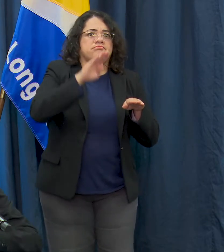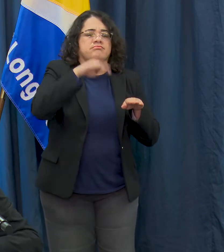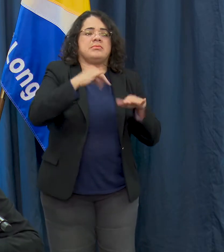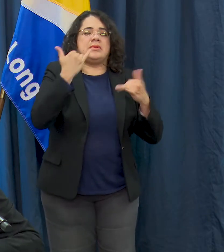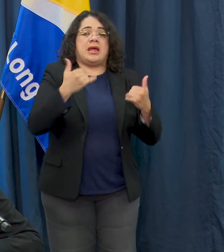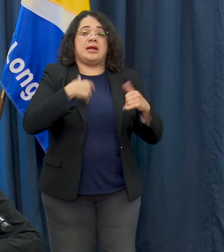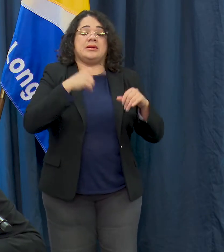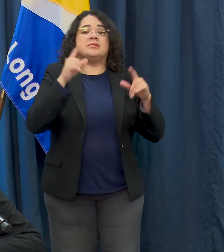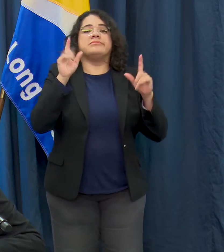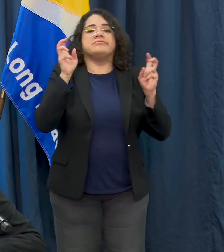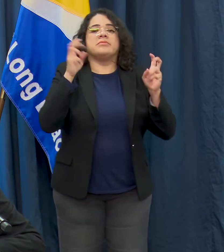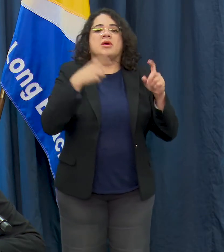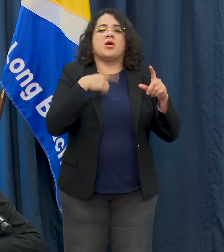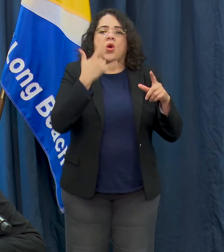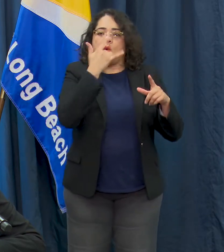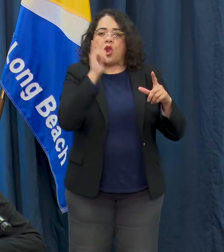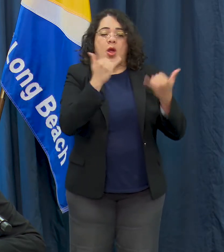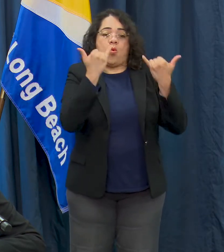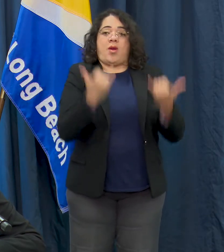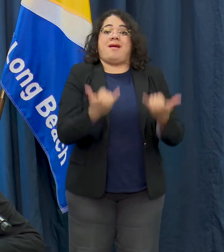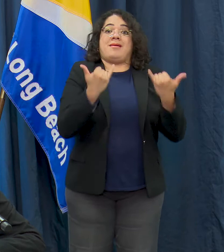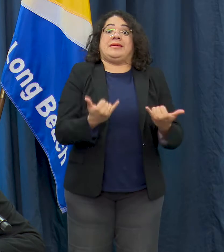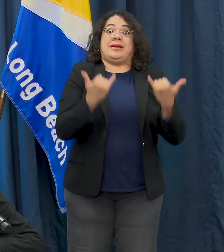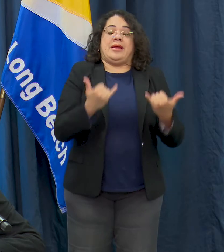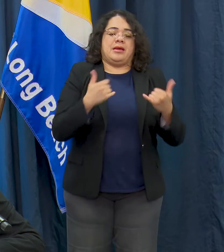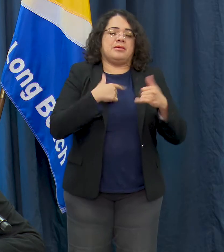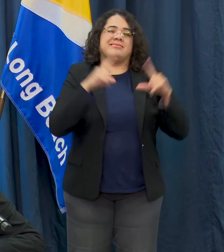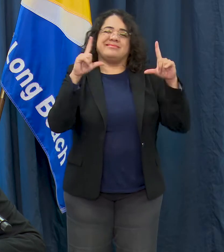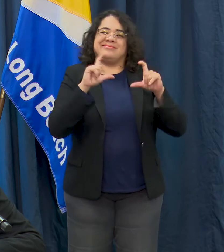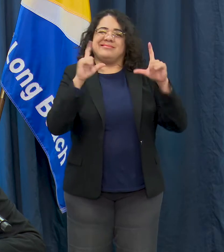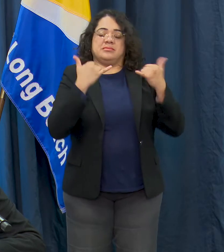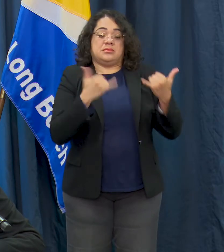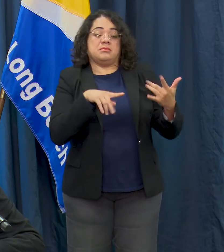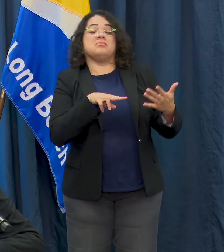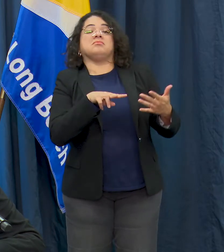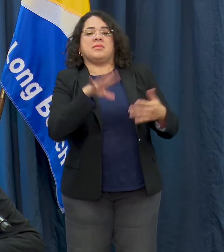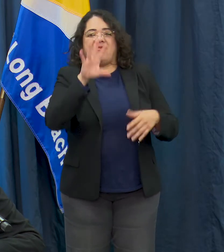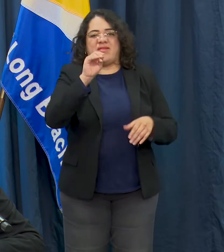there are 50 individuals that are in the hospital and we know that number is